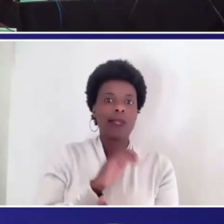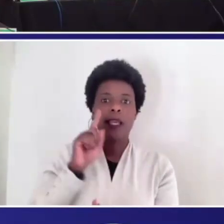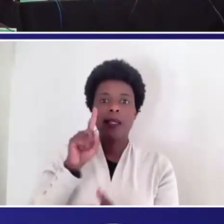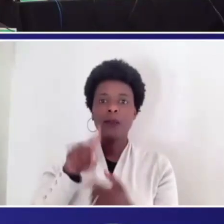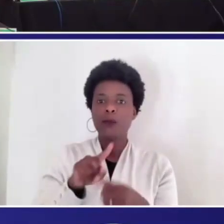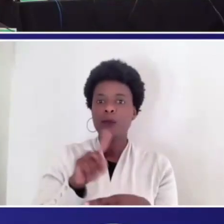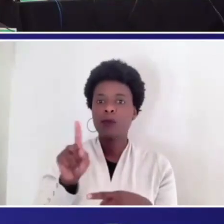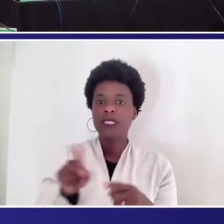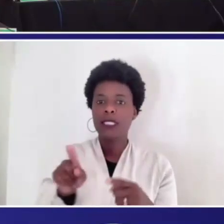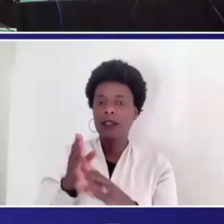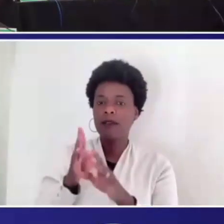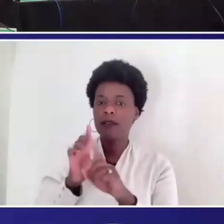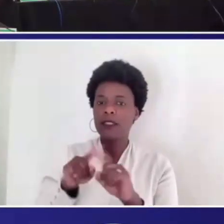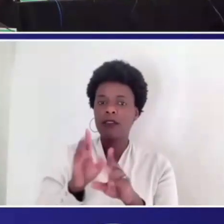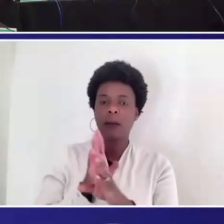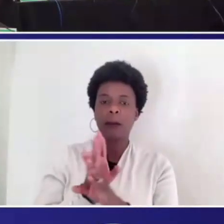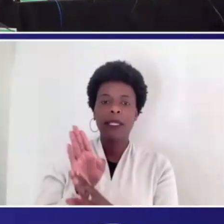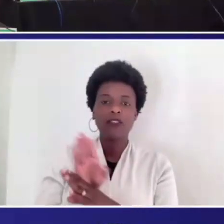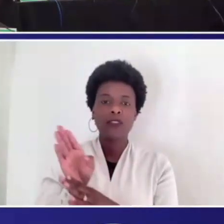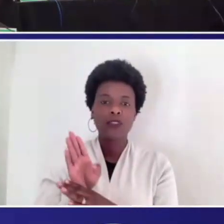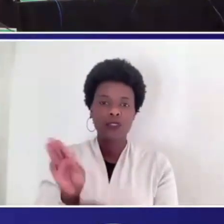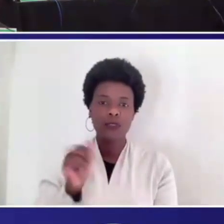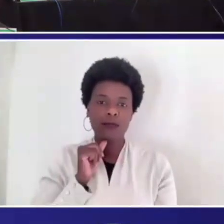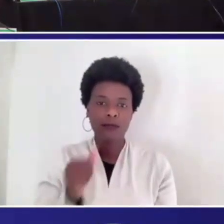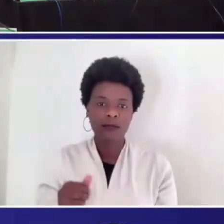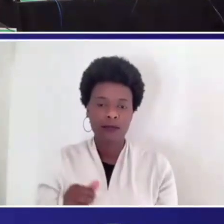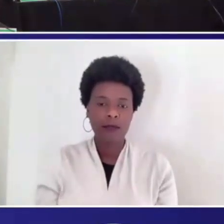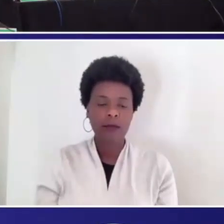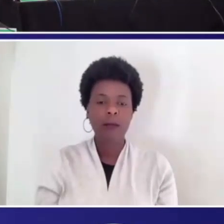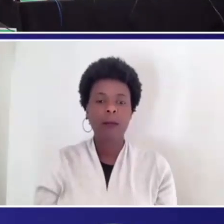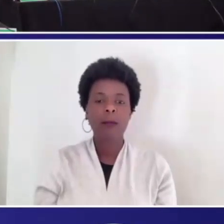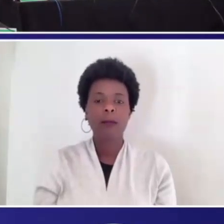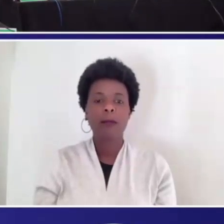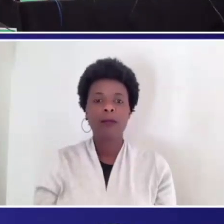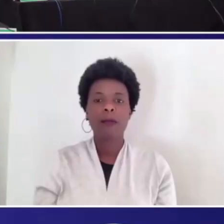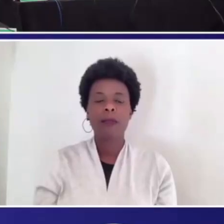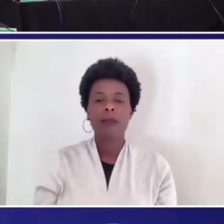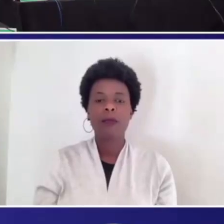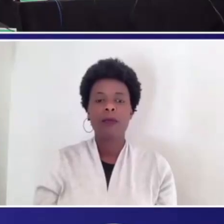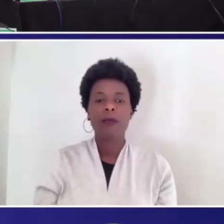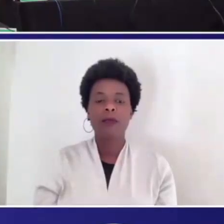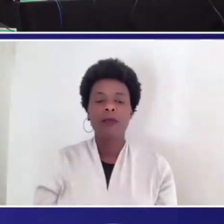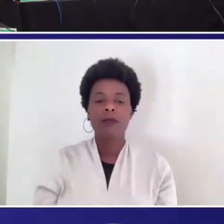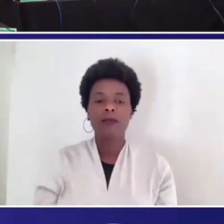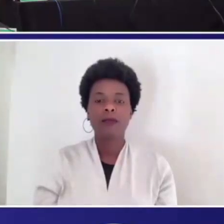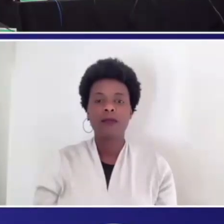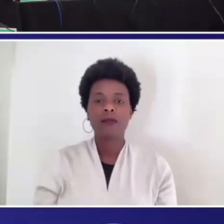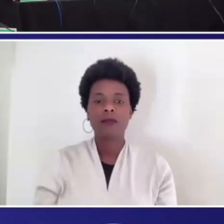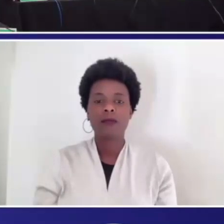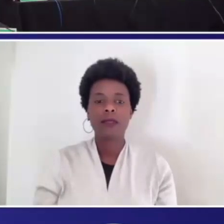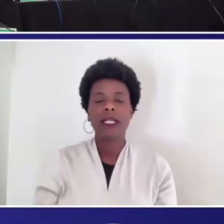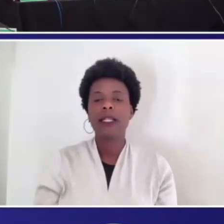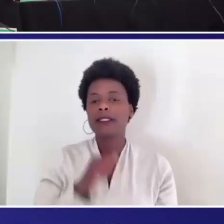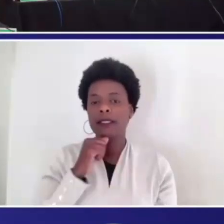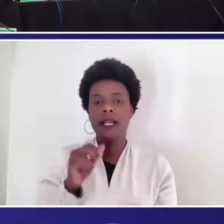majors or titles actually used at individual institutions. They're not,